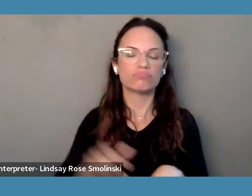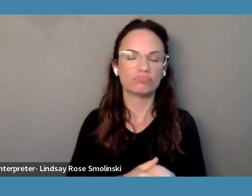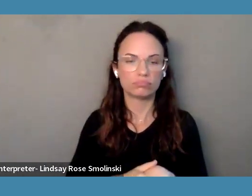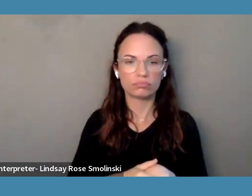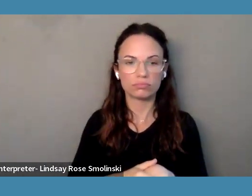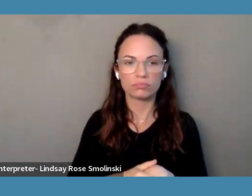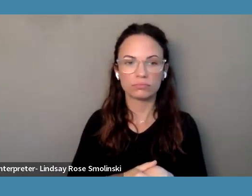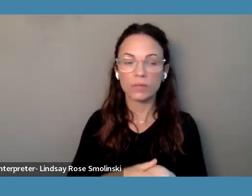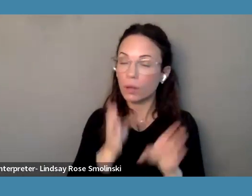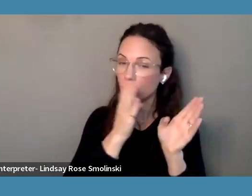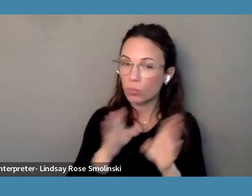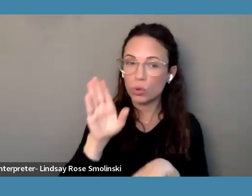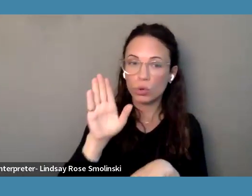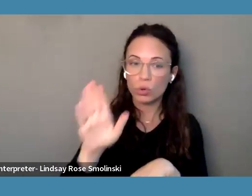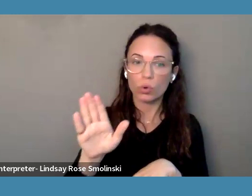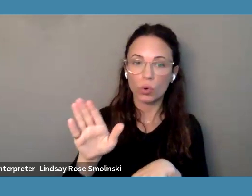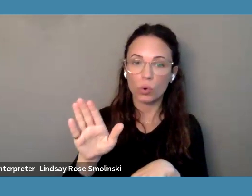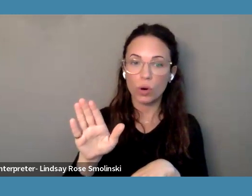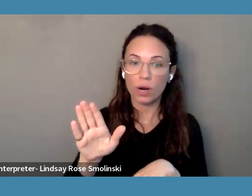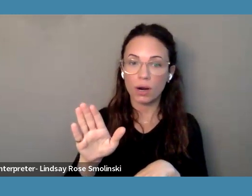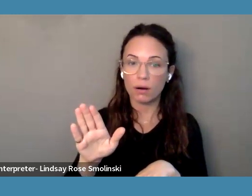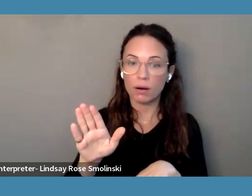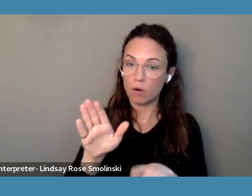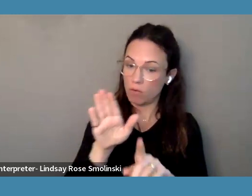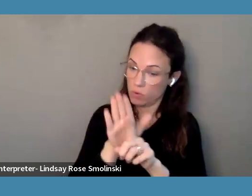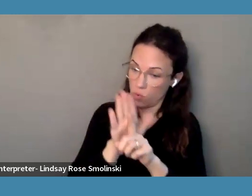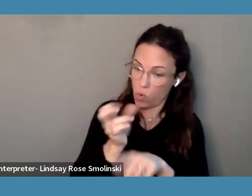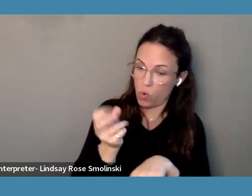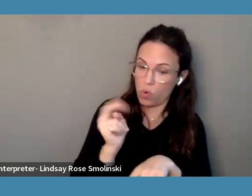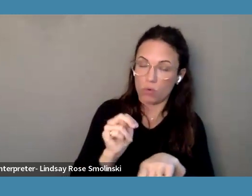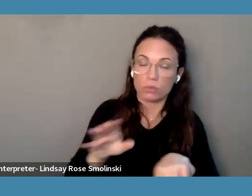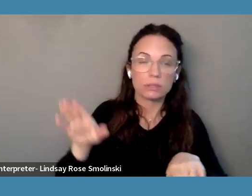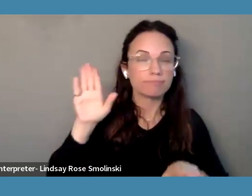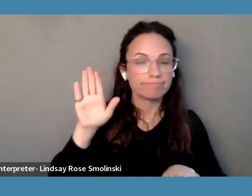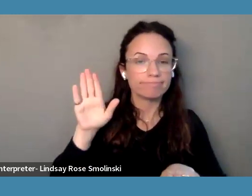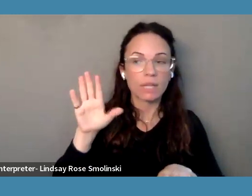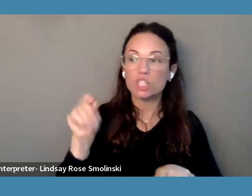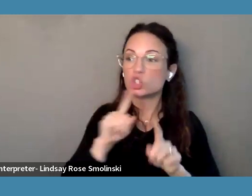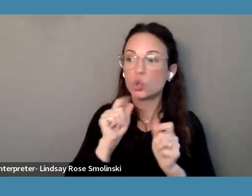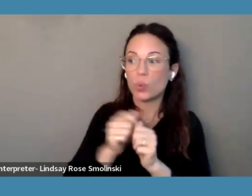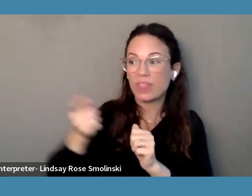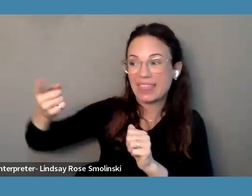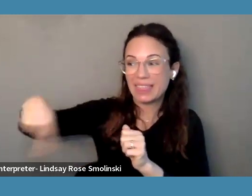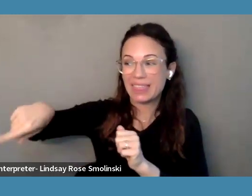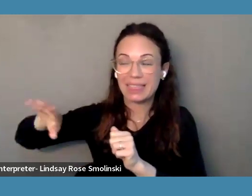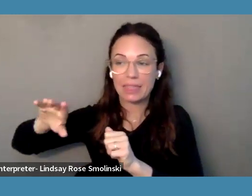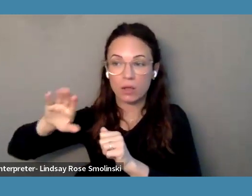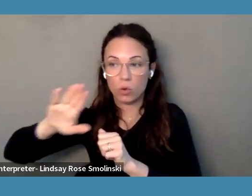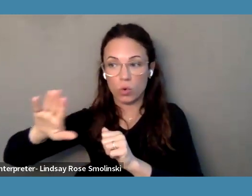Prepare your testimony and talk to your witnesses about their testimony prior to the fair hearing.